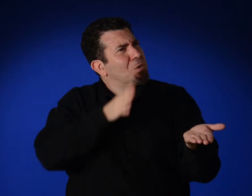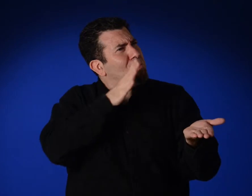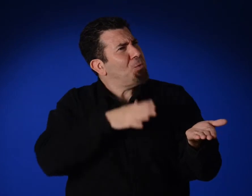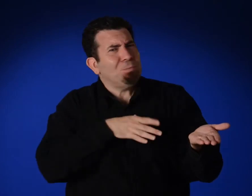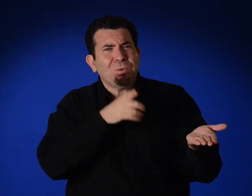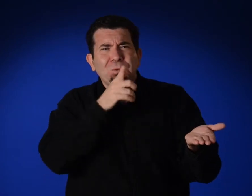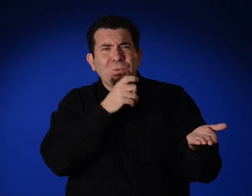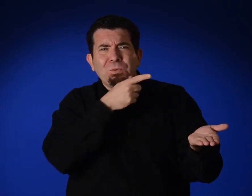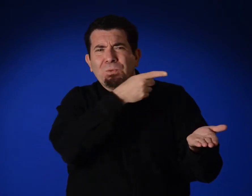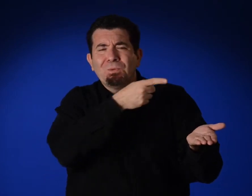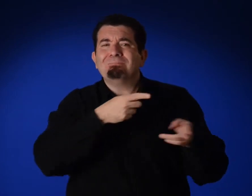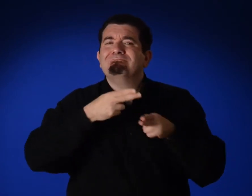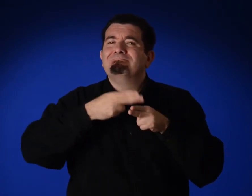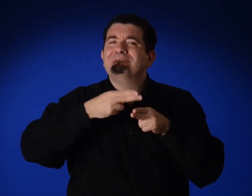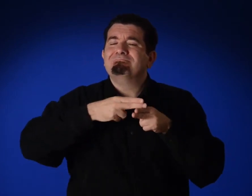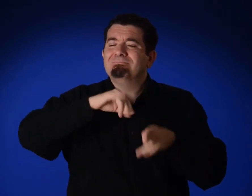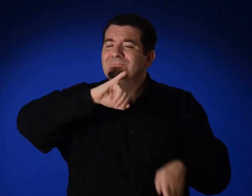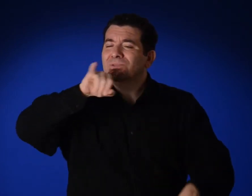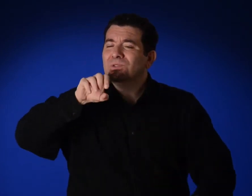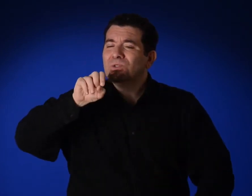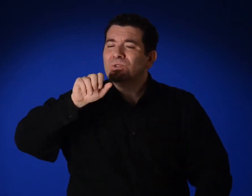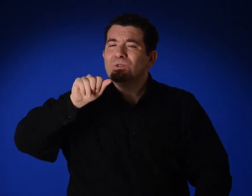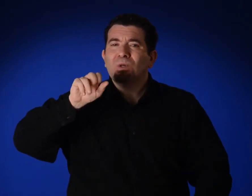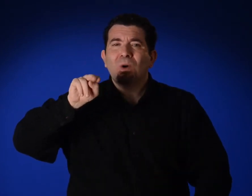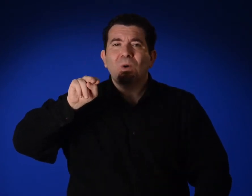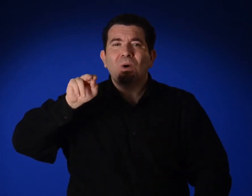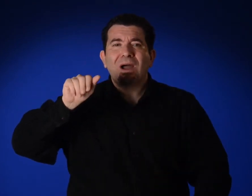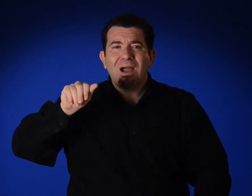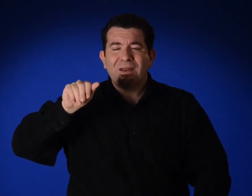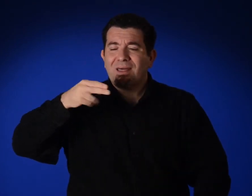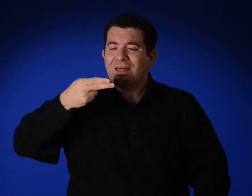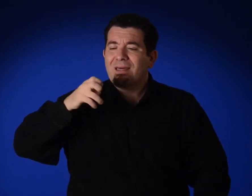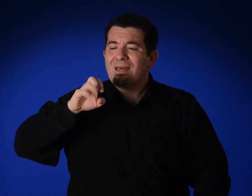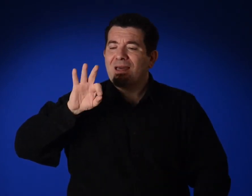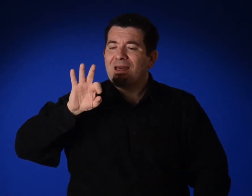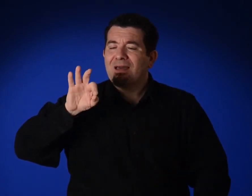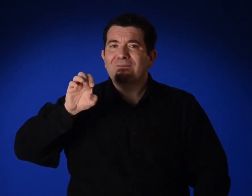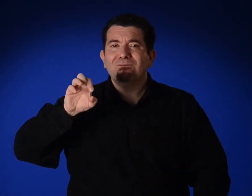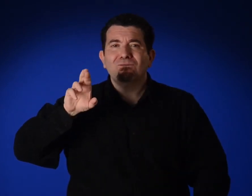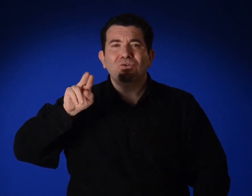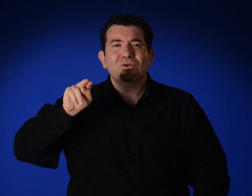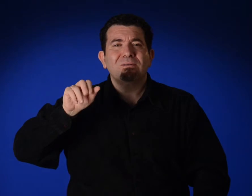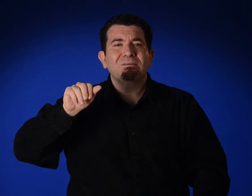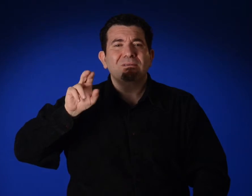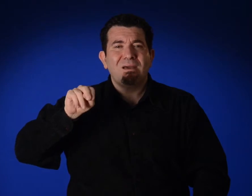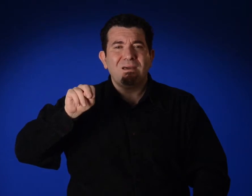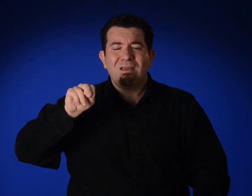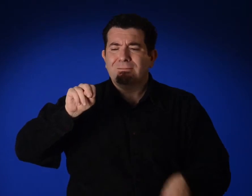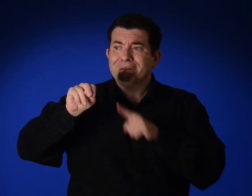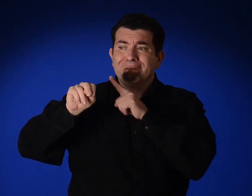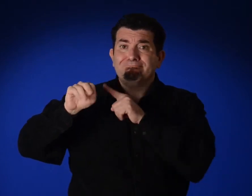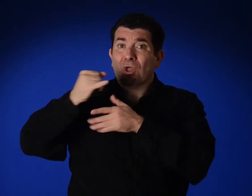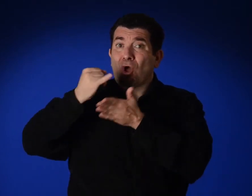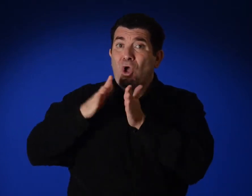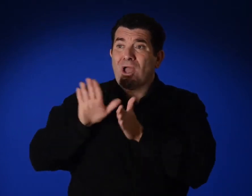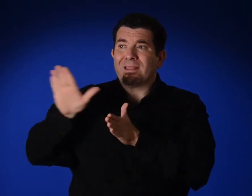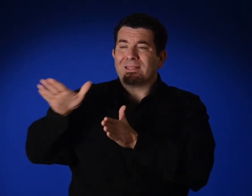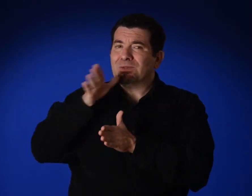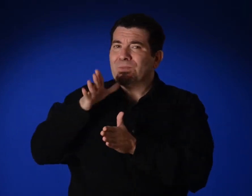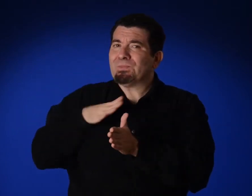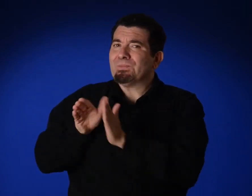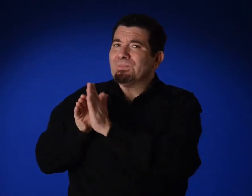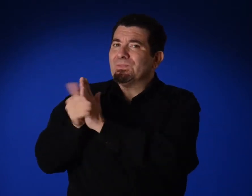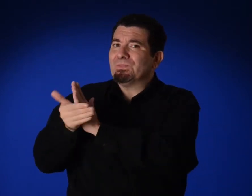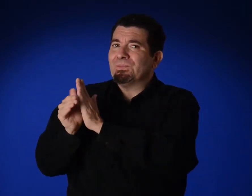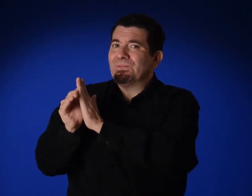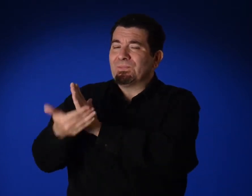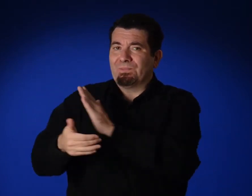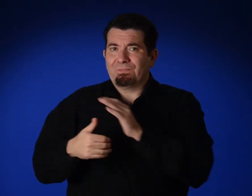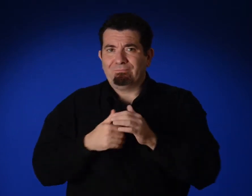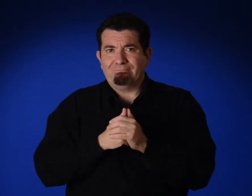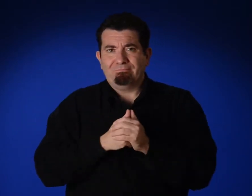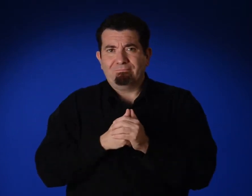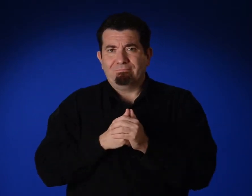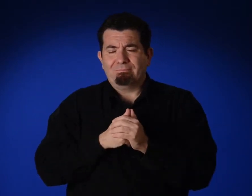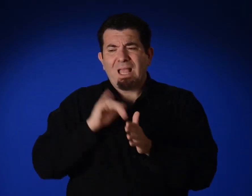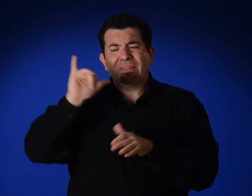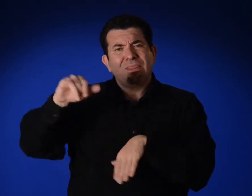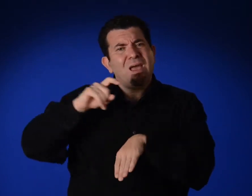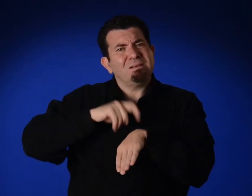The woman pictured is Joanna Heffernan, the artist’s mistress.